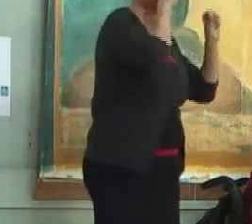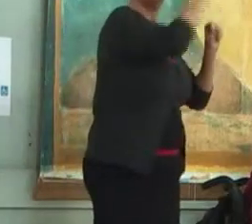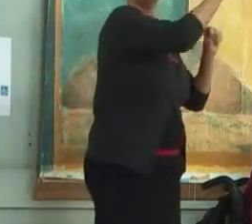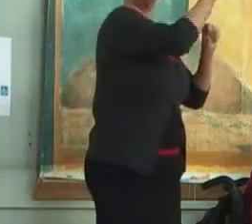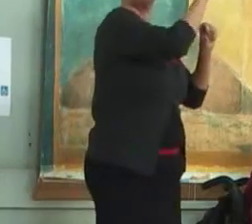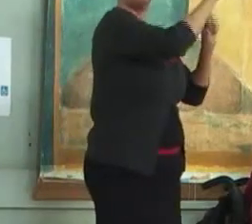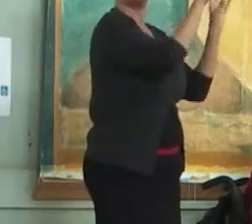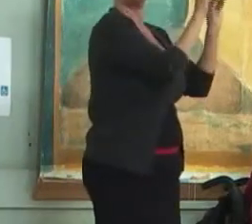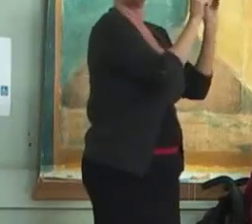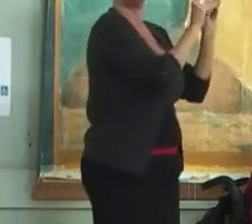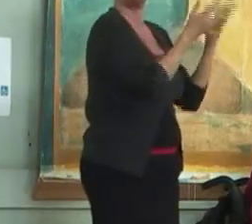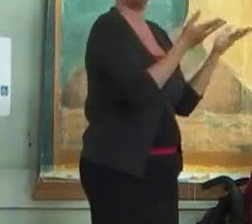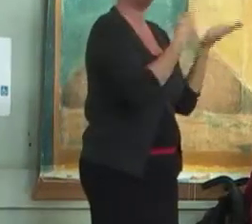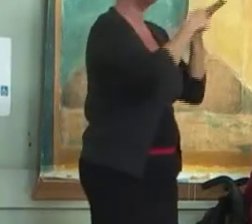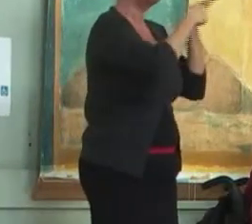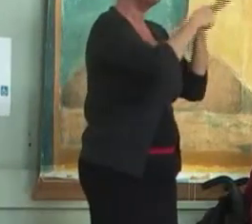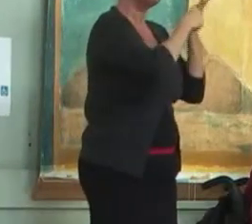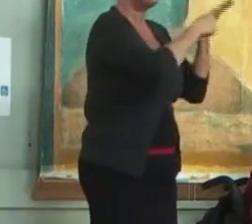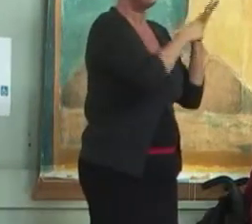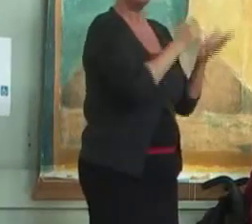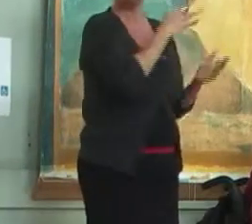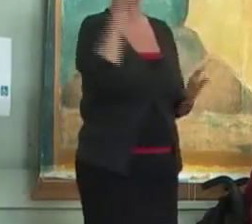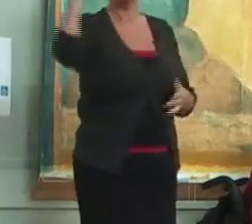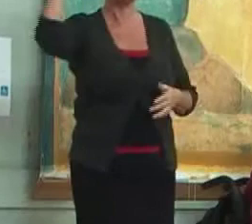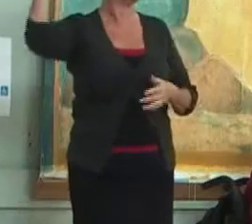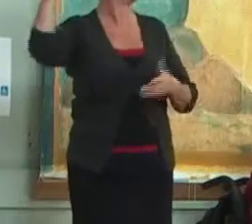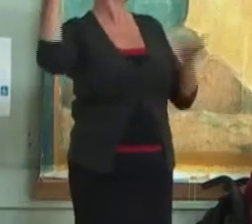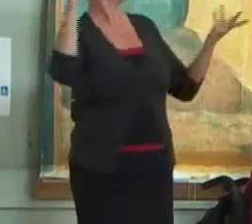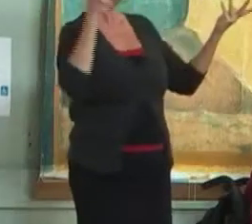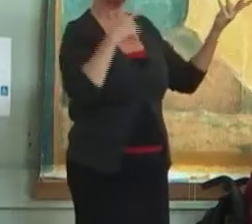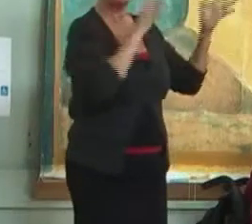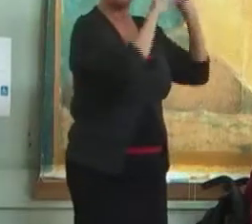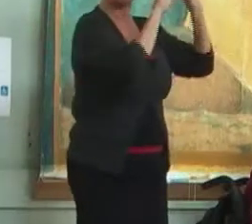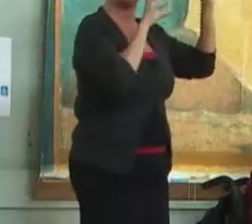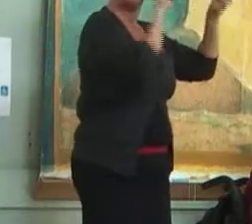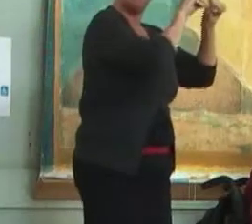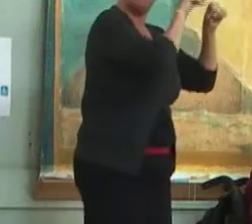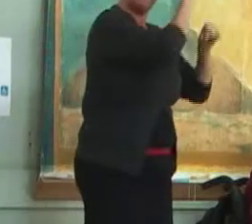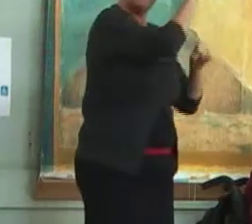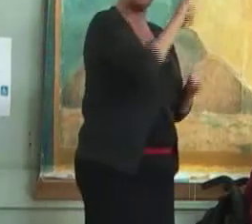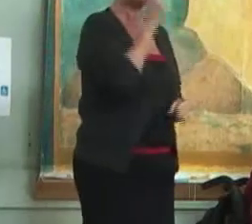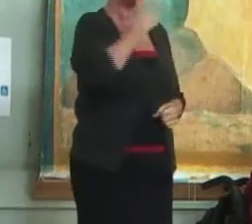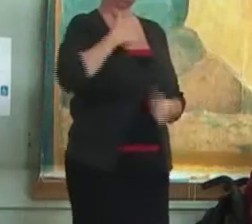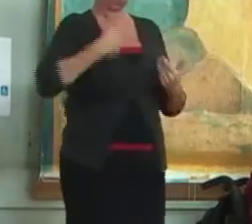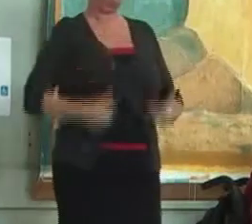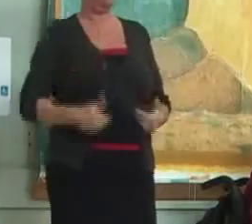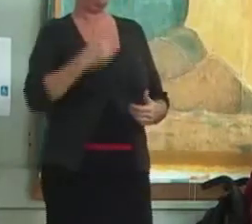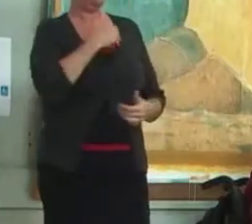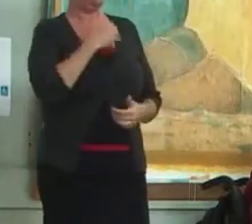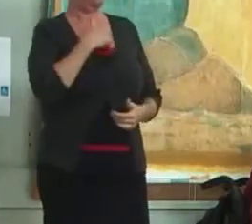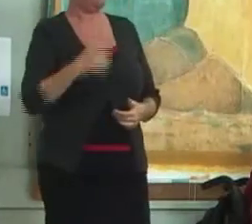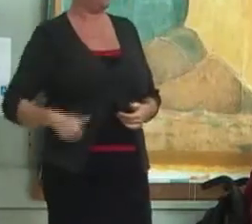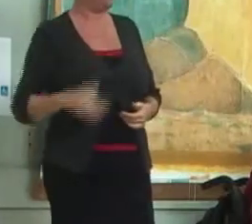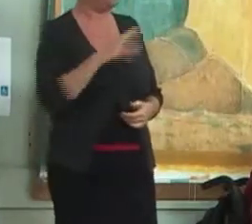therefore, I'll walk away from it." Even though I think I, as the mayor of Toronto, will have the responsibility to also let people know